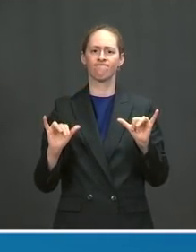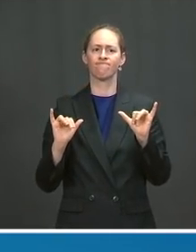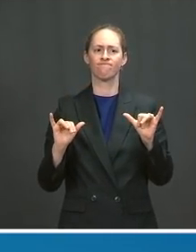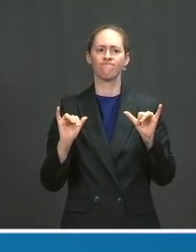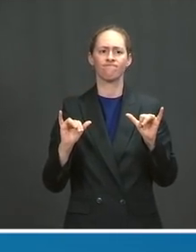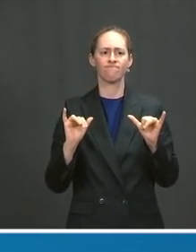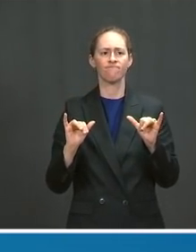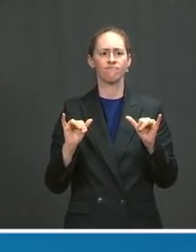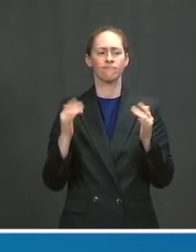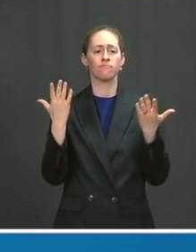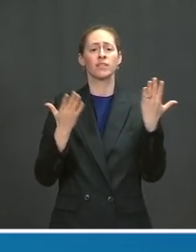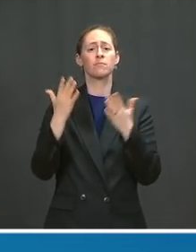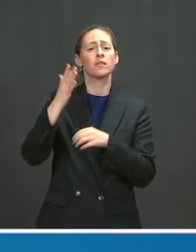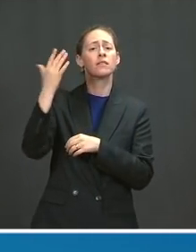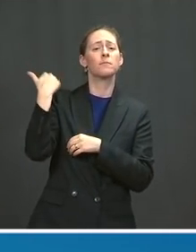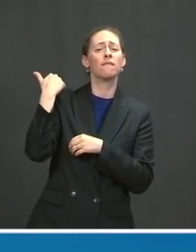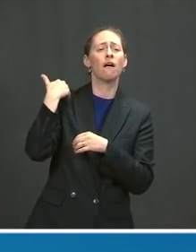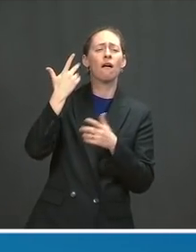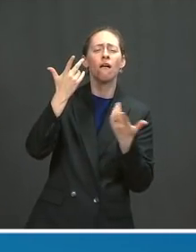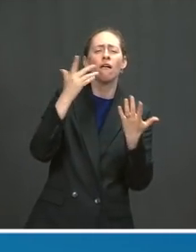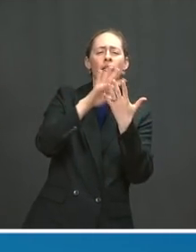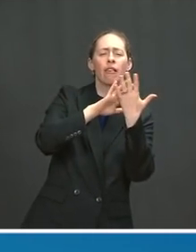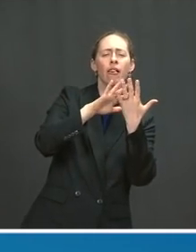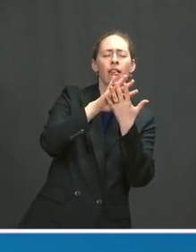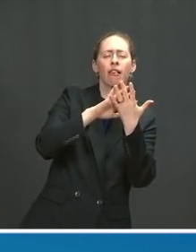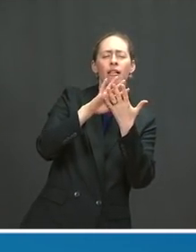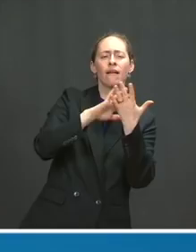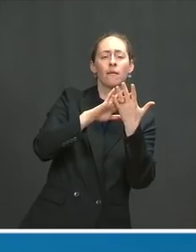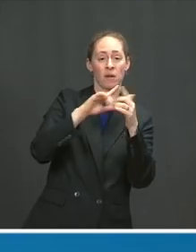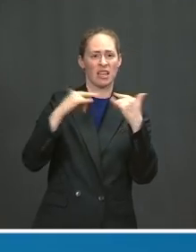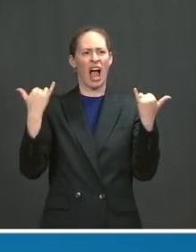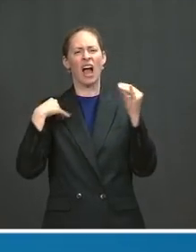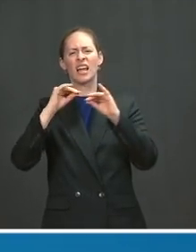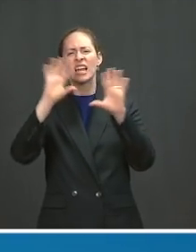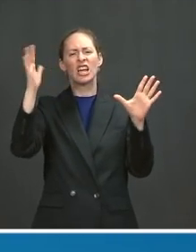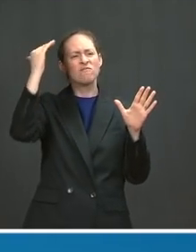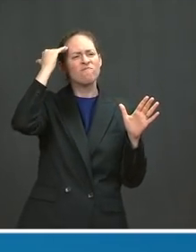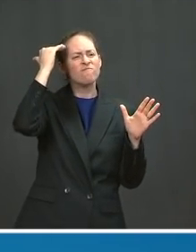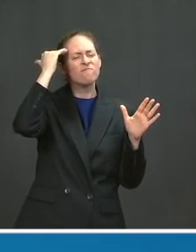we know now our world is interconnected,